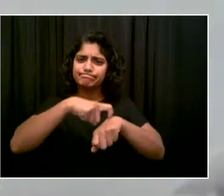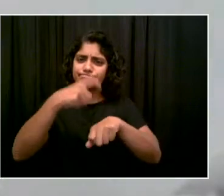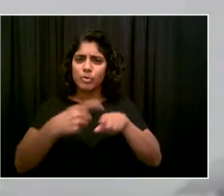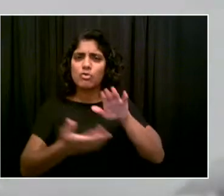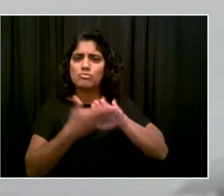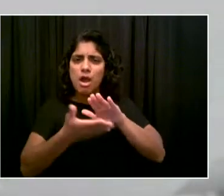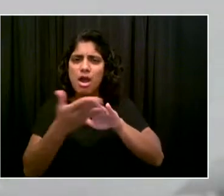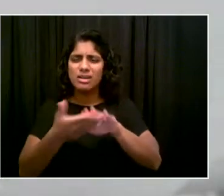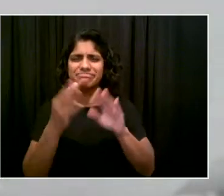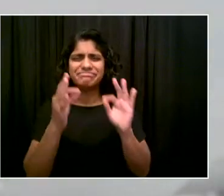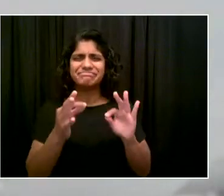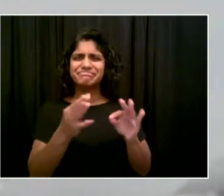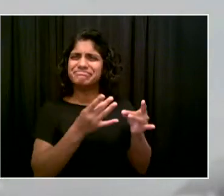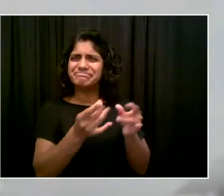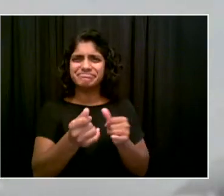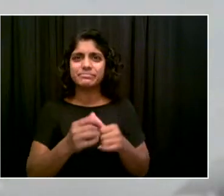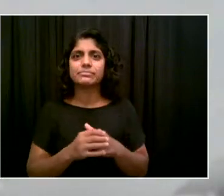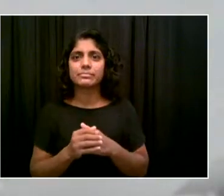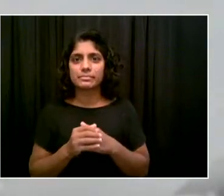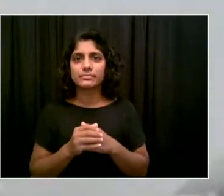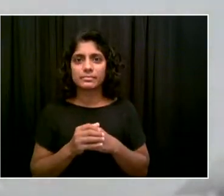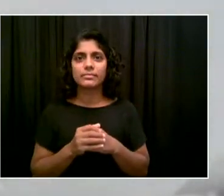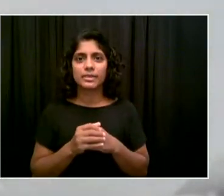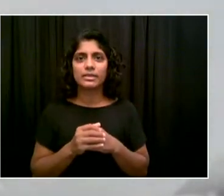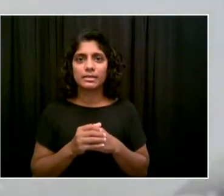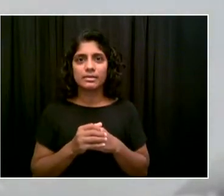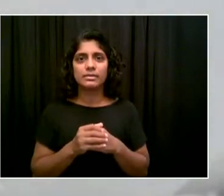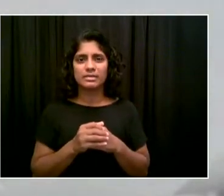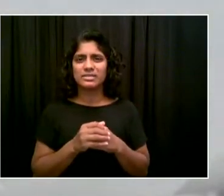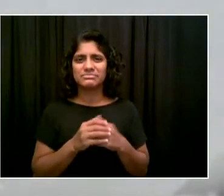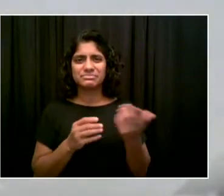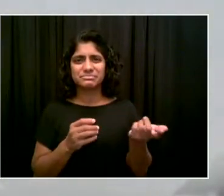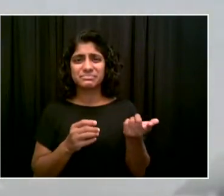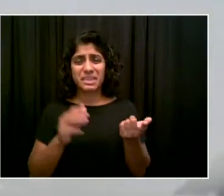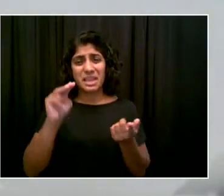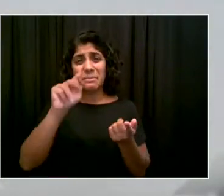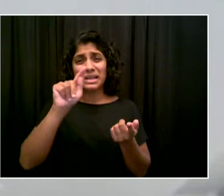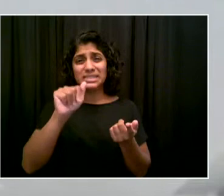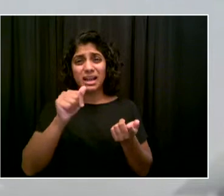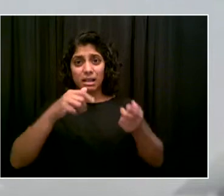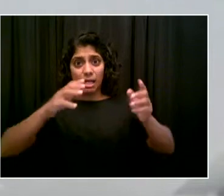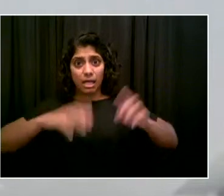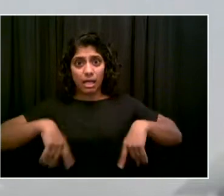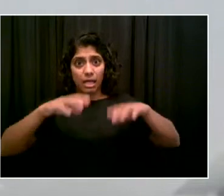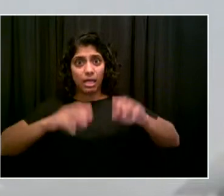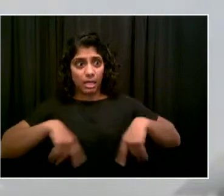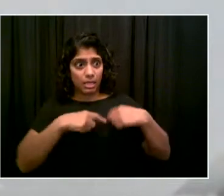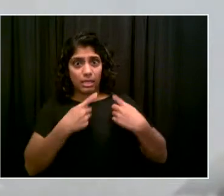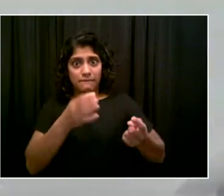RAISED BY CONGESTION PRICING ARE PART OF THE PLAN TO FIX THE SUBWAY